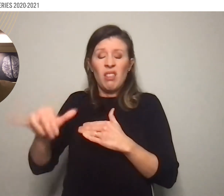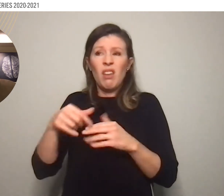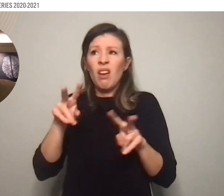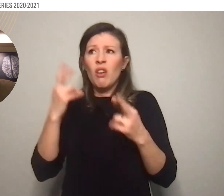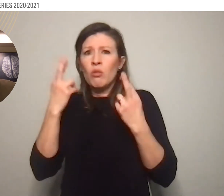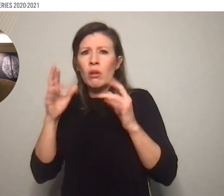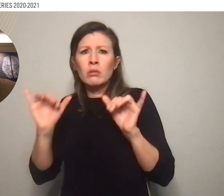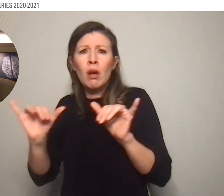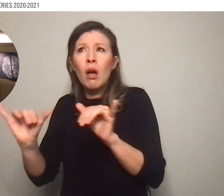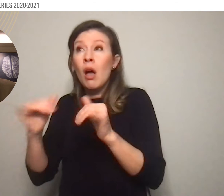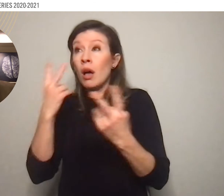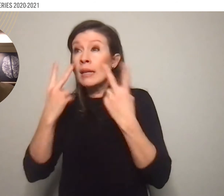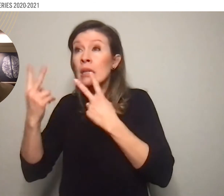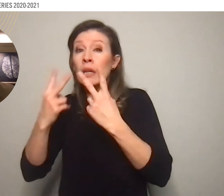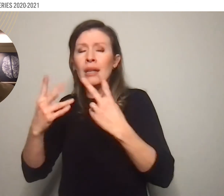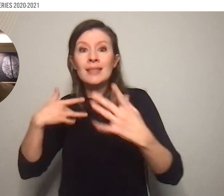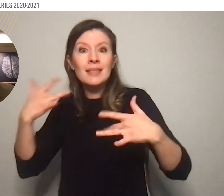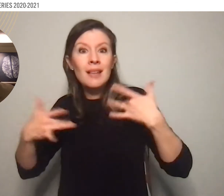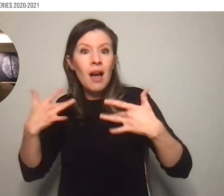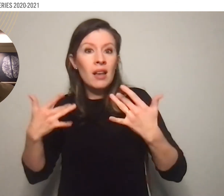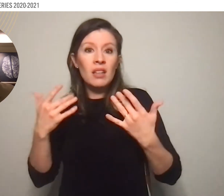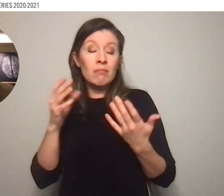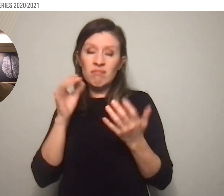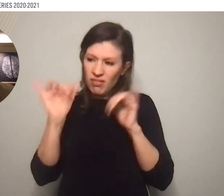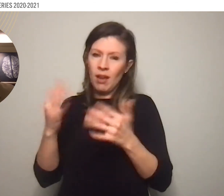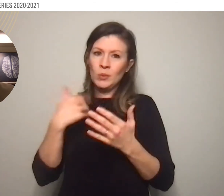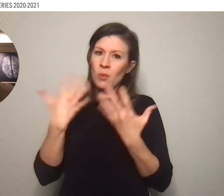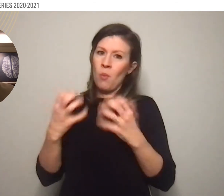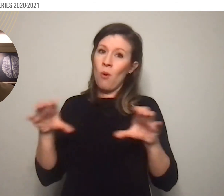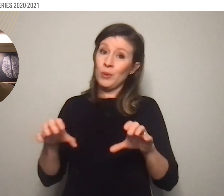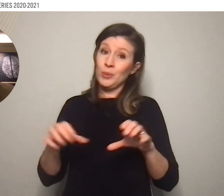eyes and said hey you know this is exciting and I was like yeah this is this is what I want to do.